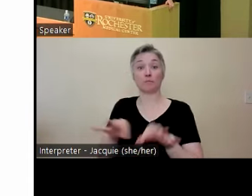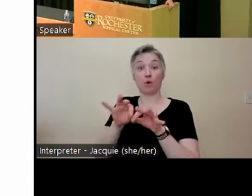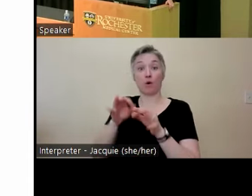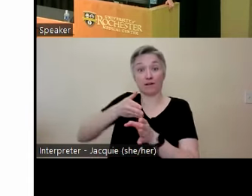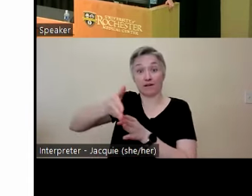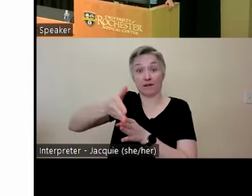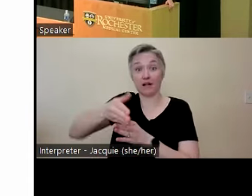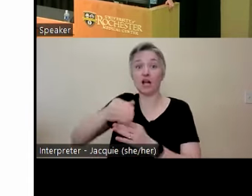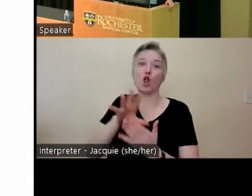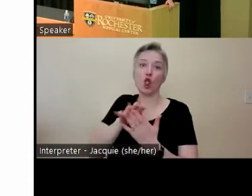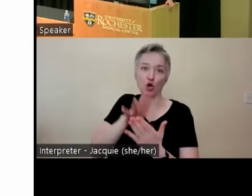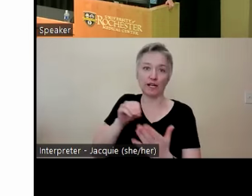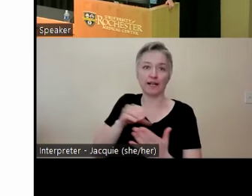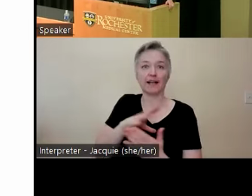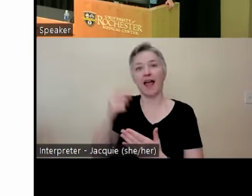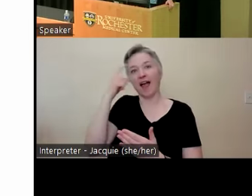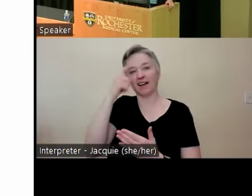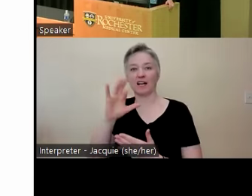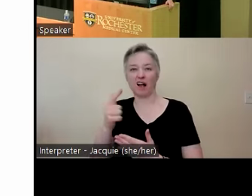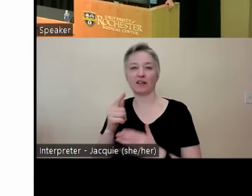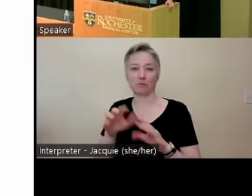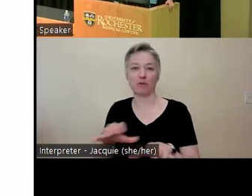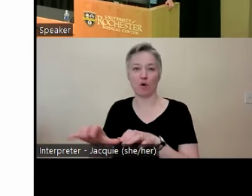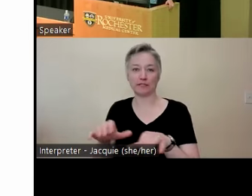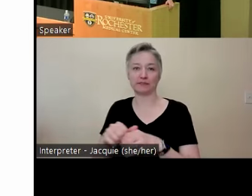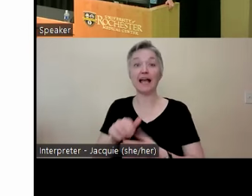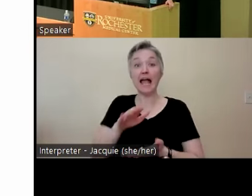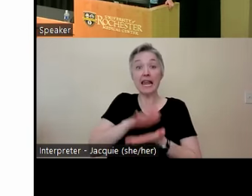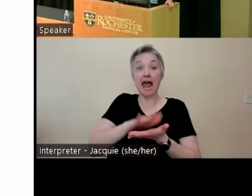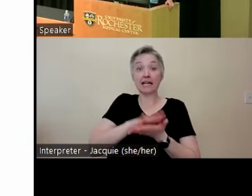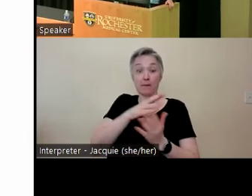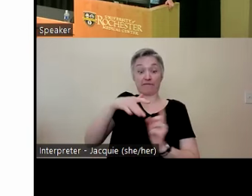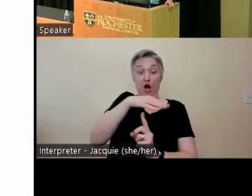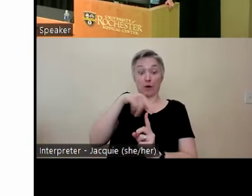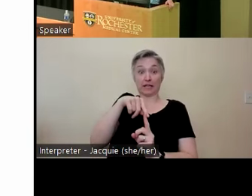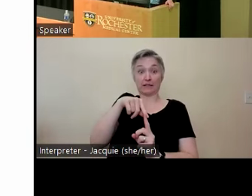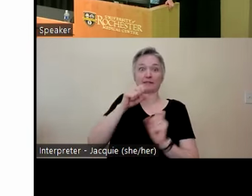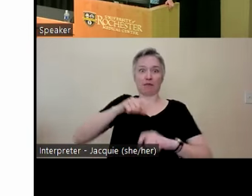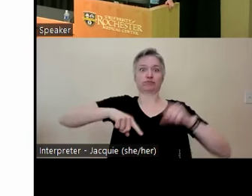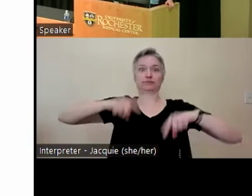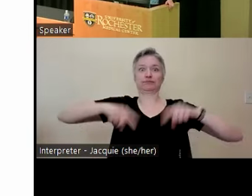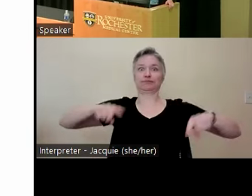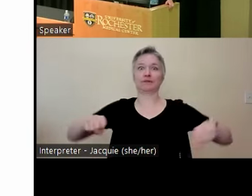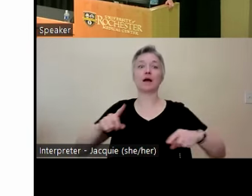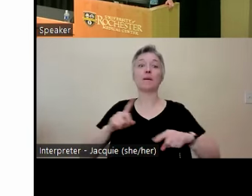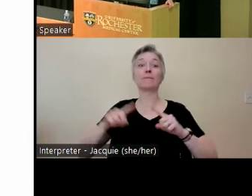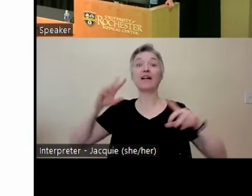performance and academic environments vary a lot but the noise levels in a typical class classroom